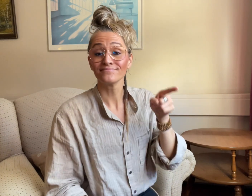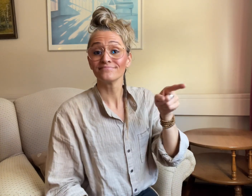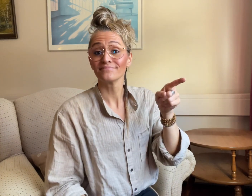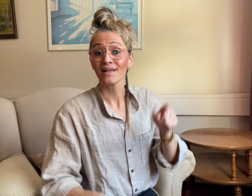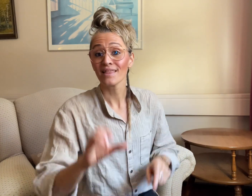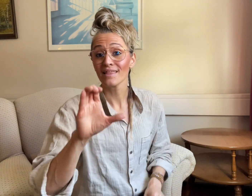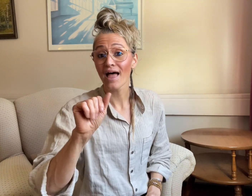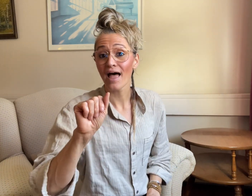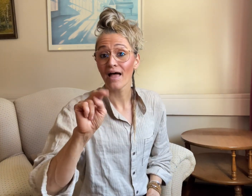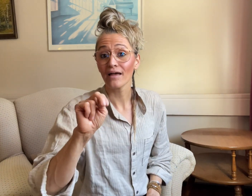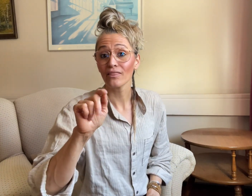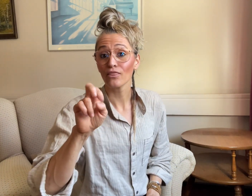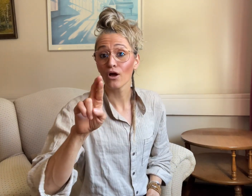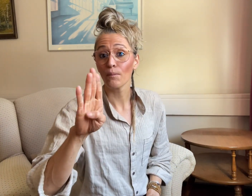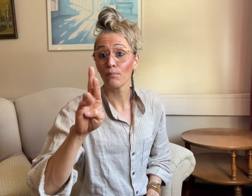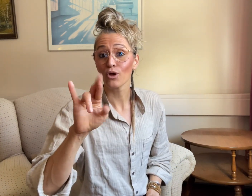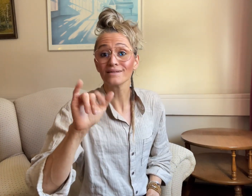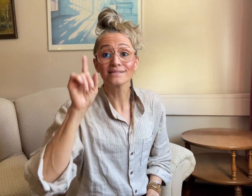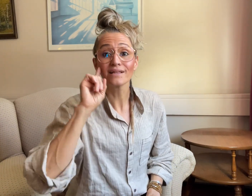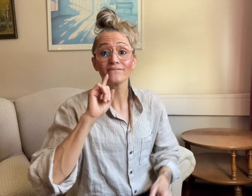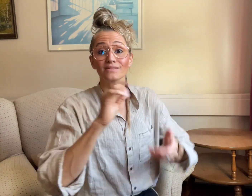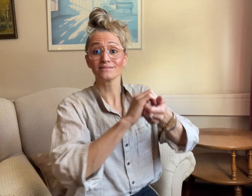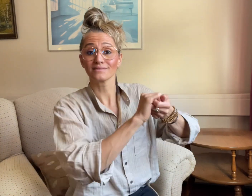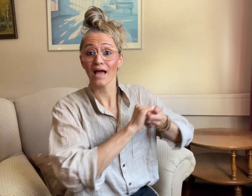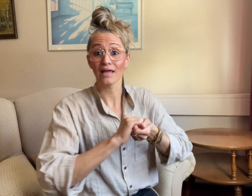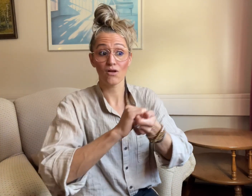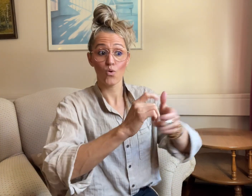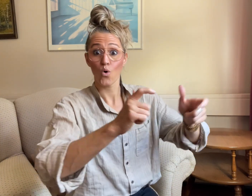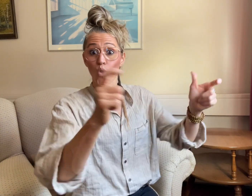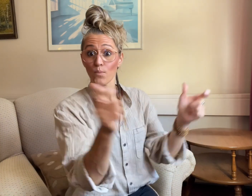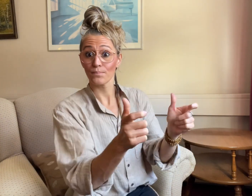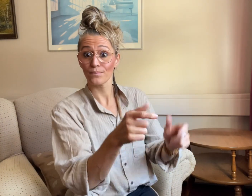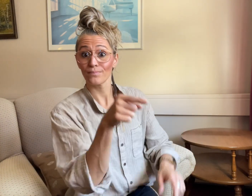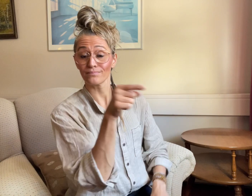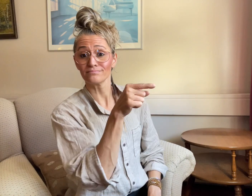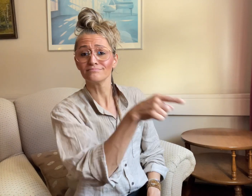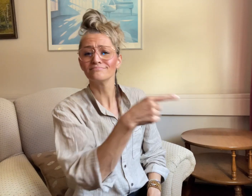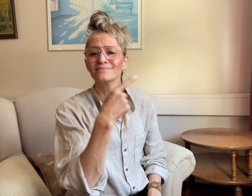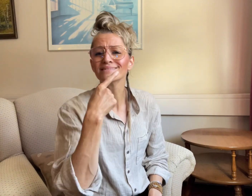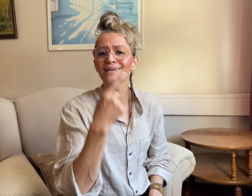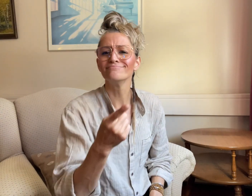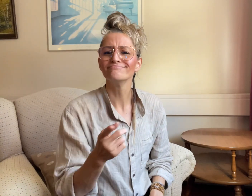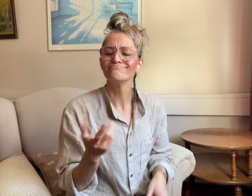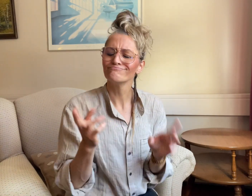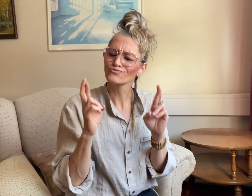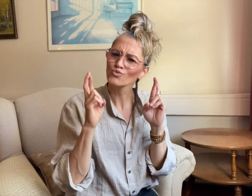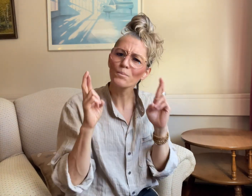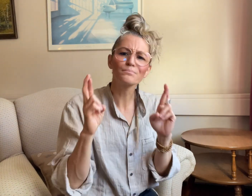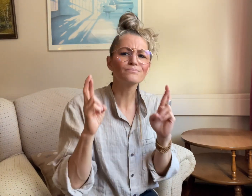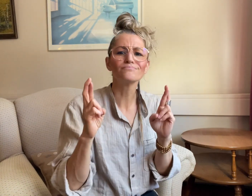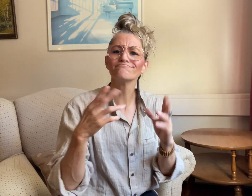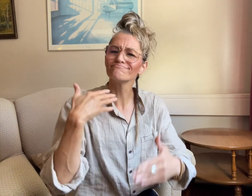Deaf Society club says they hope they continue to exist